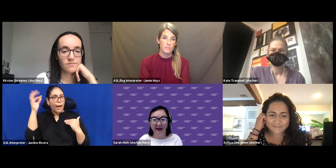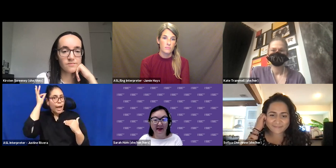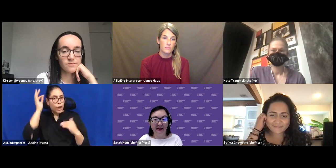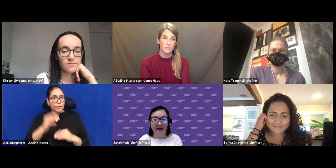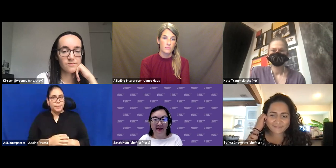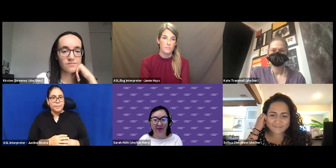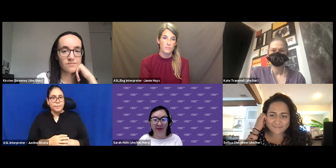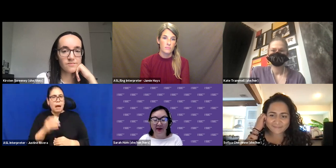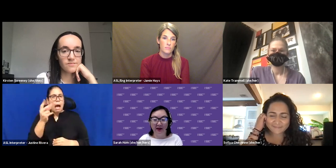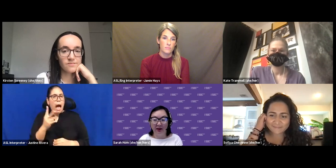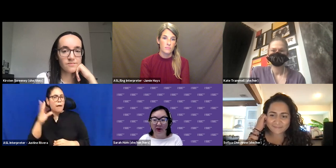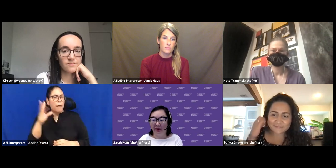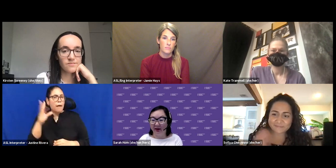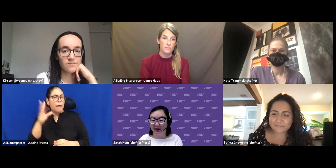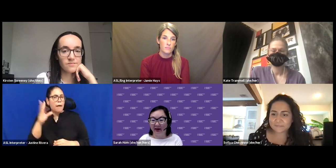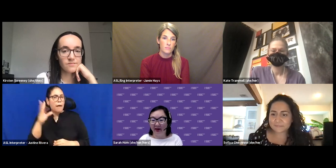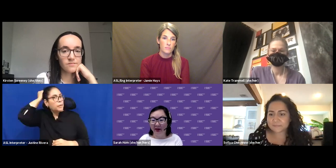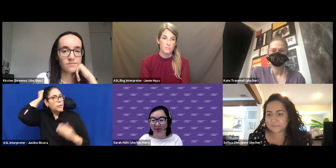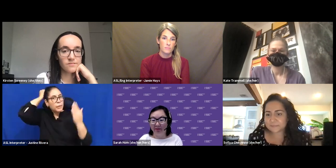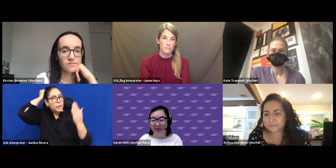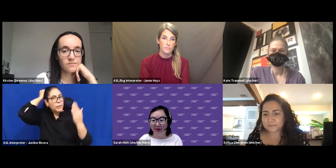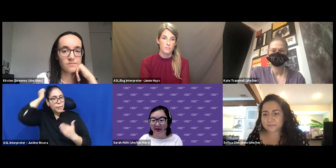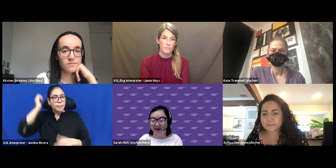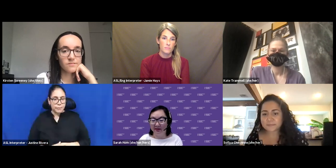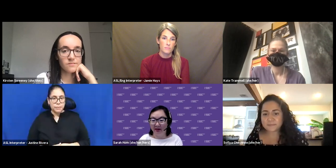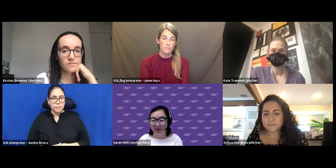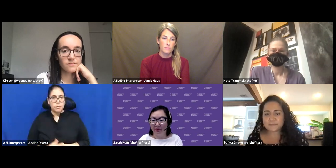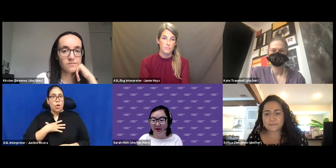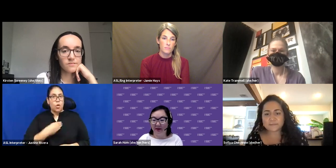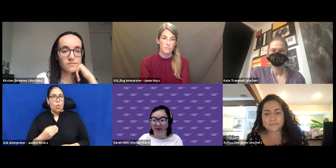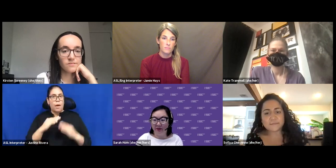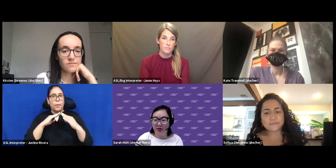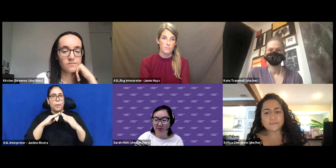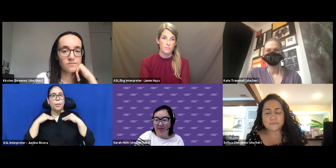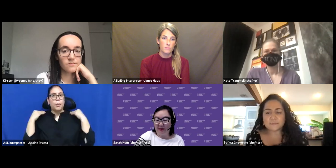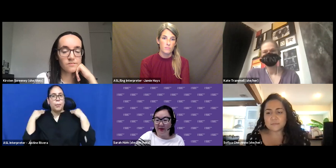back. I'm wearing a white boat neck top with just barely